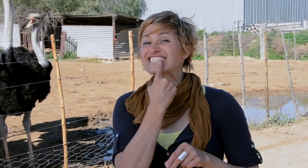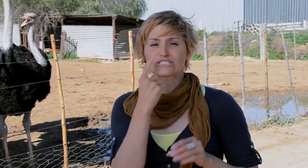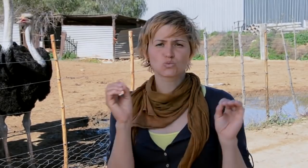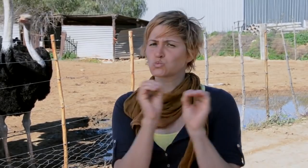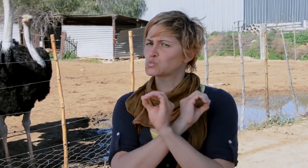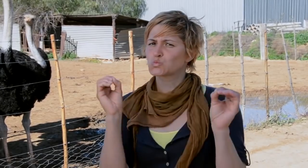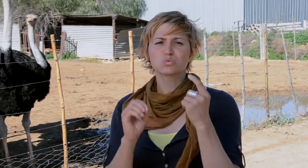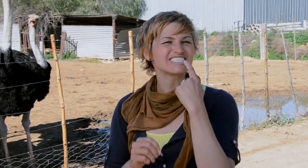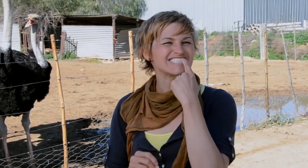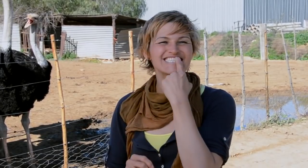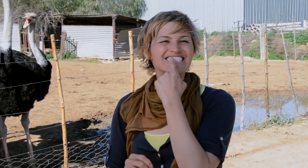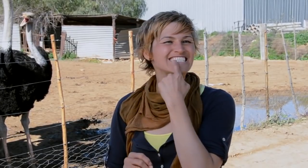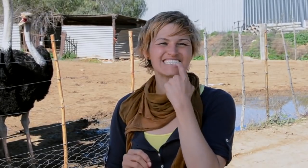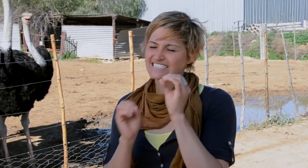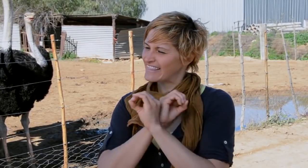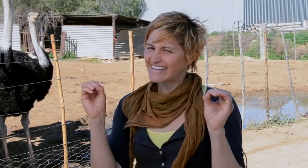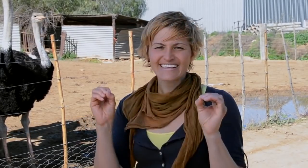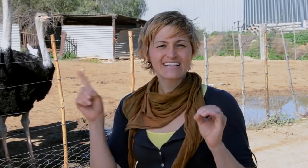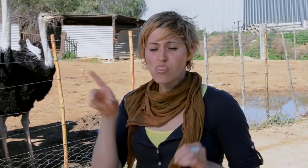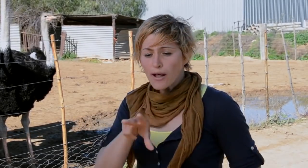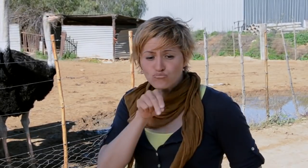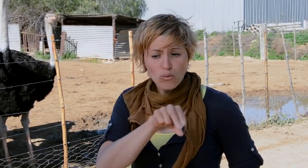They don’t have teeth.